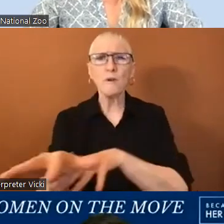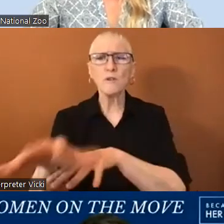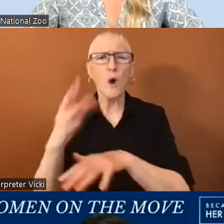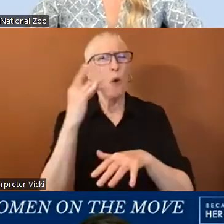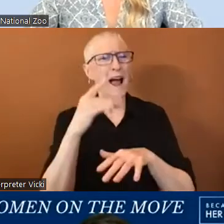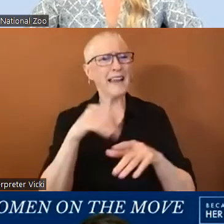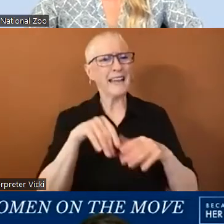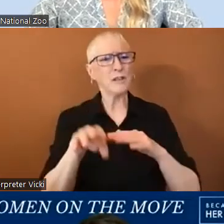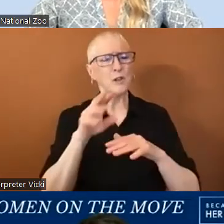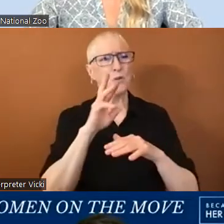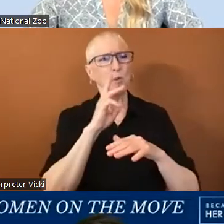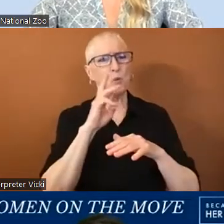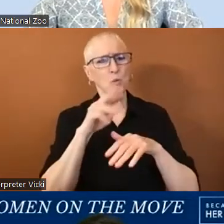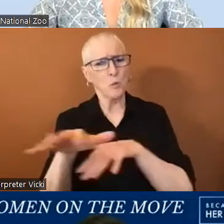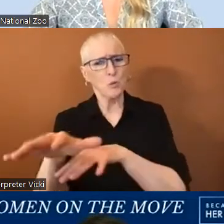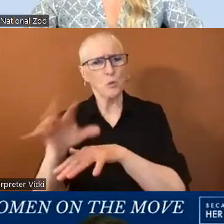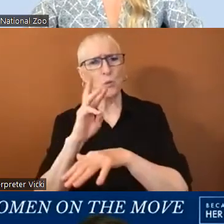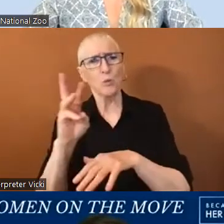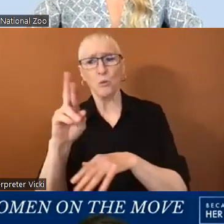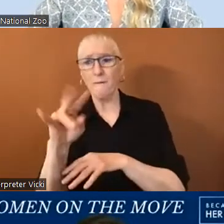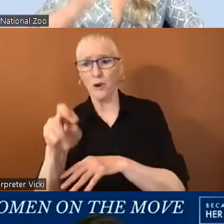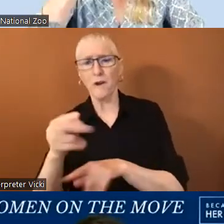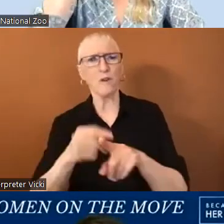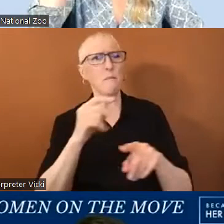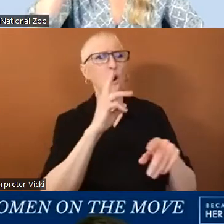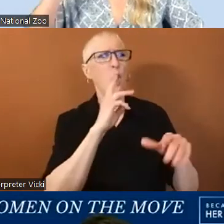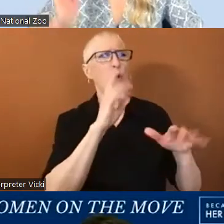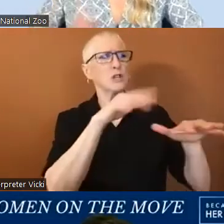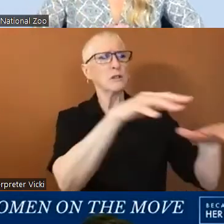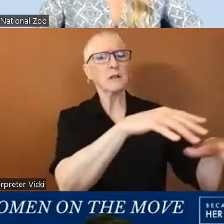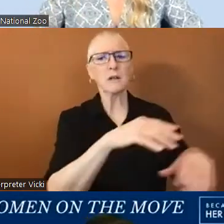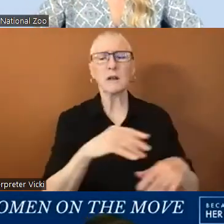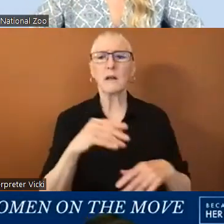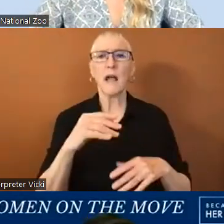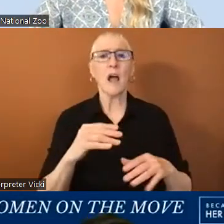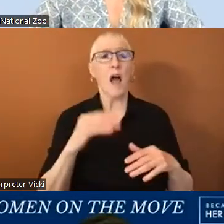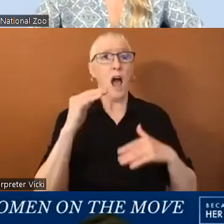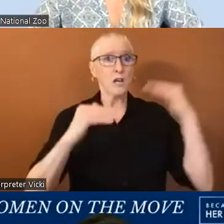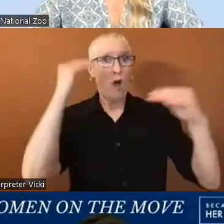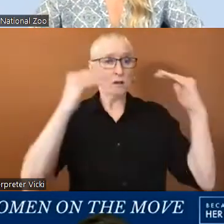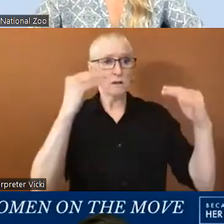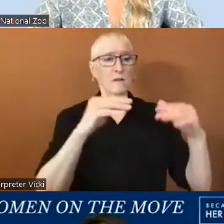excuse me. >>Kim: Yeah, so they spend their adult life in the ocean and then when they are spawning or